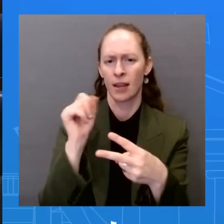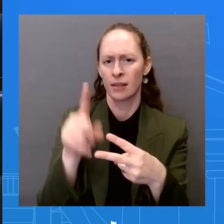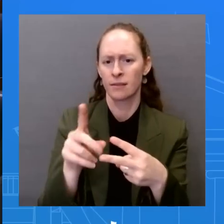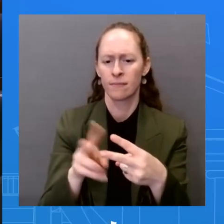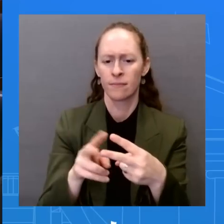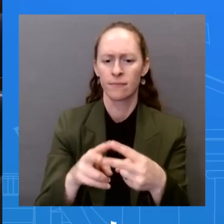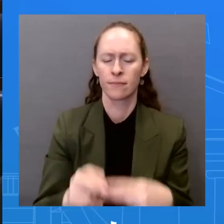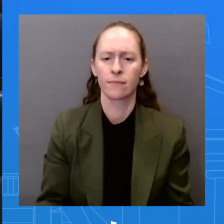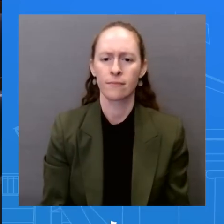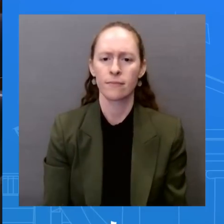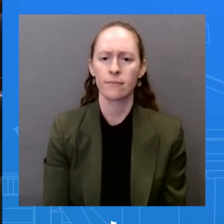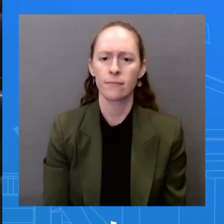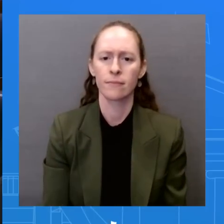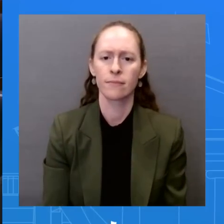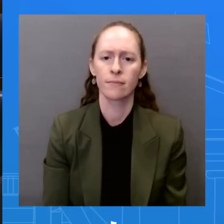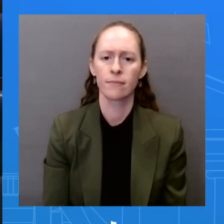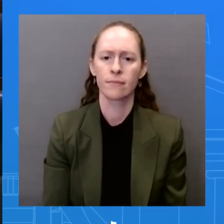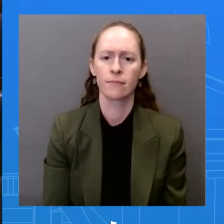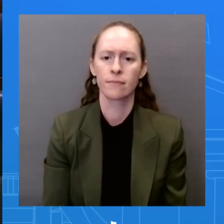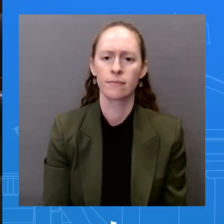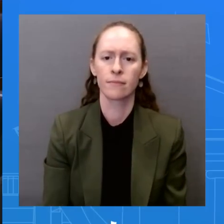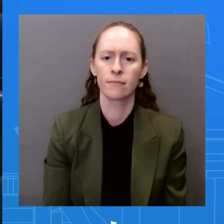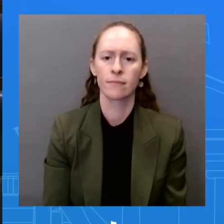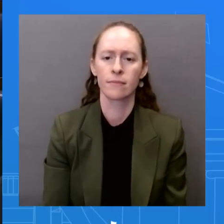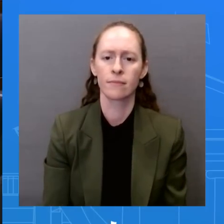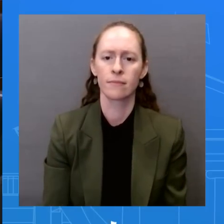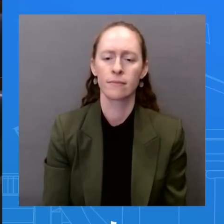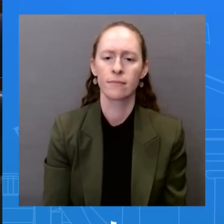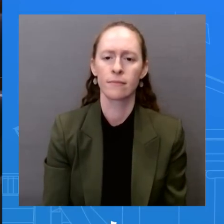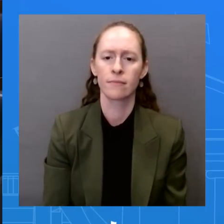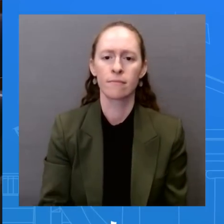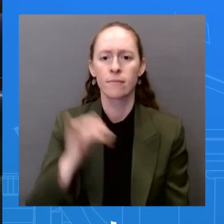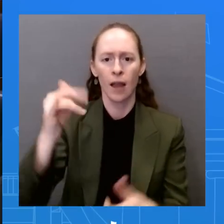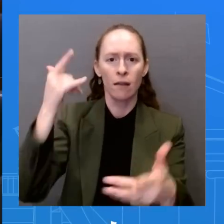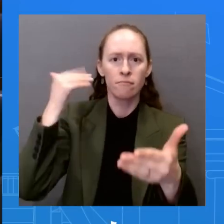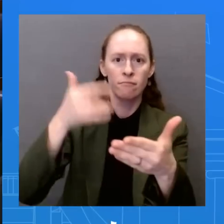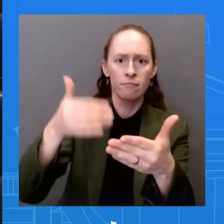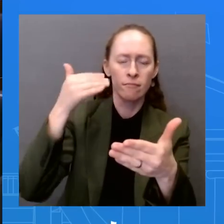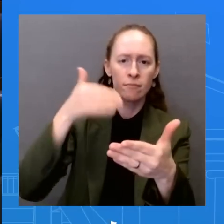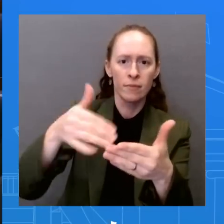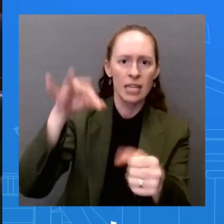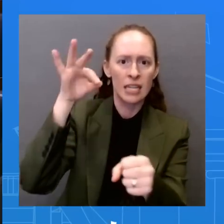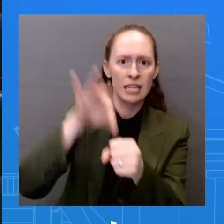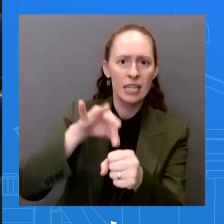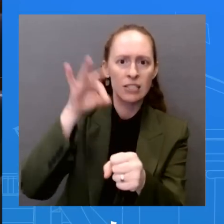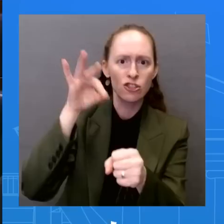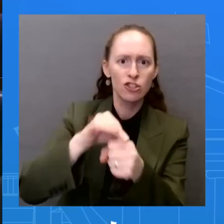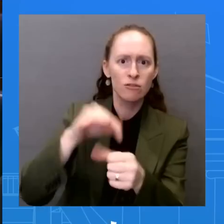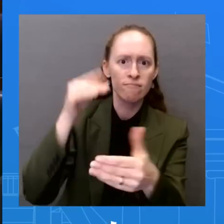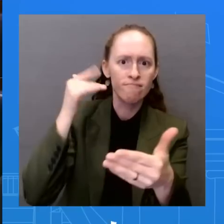Senator Bernie Sanders, Tim Kaine, and other Democrats are about to introduce a resolution to support --